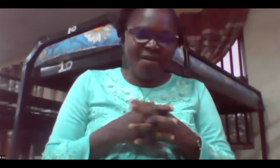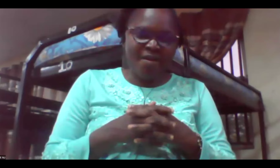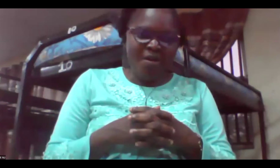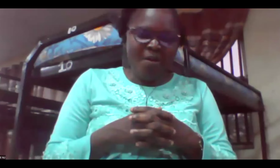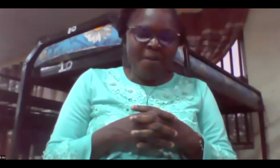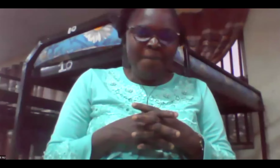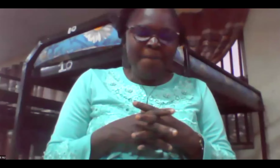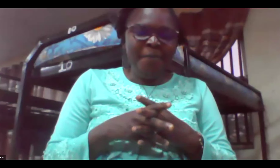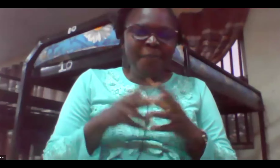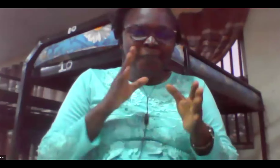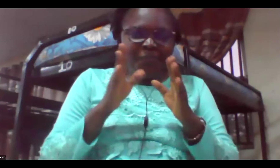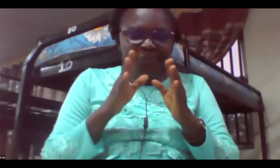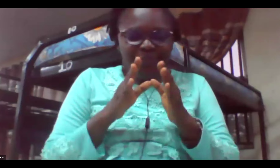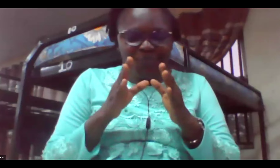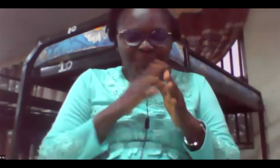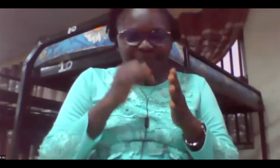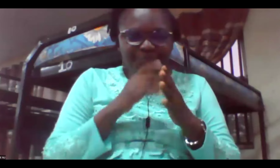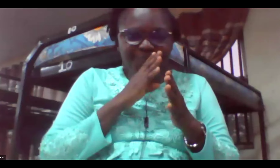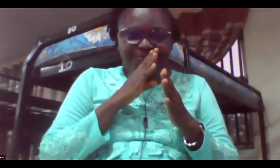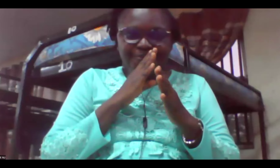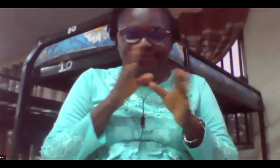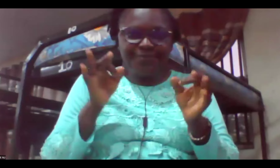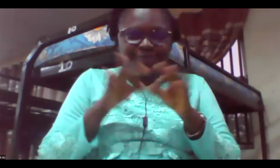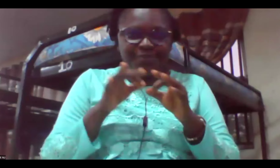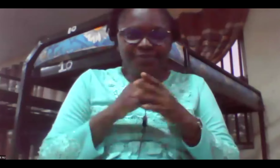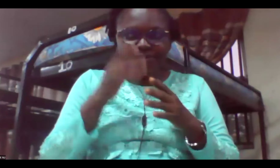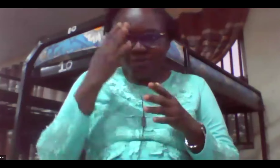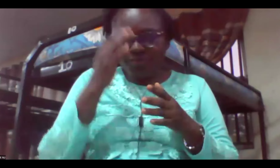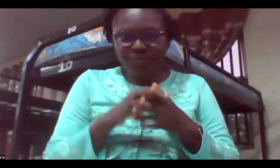Check your email. And it will be important that we get to know. Okay.